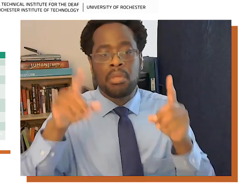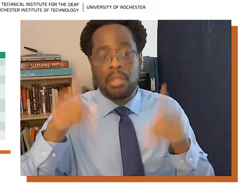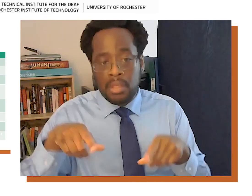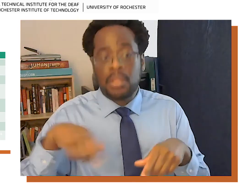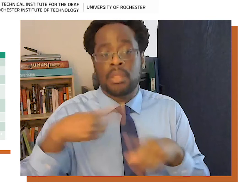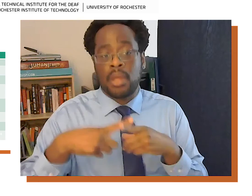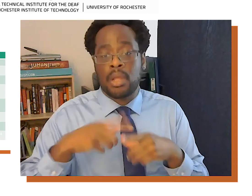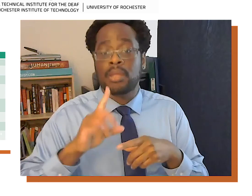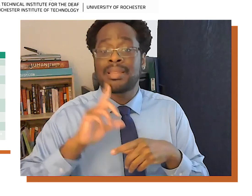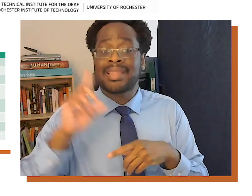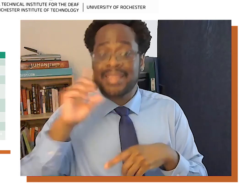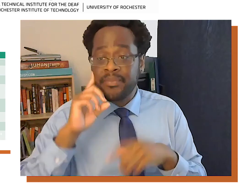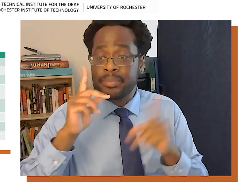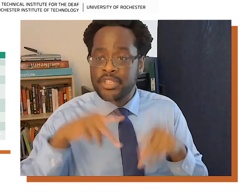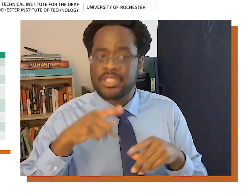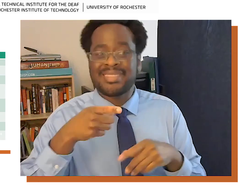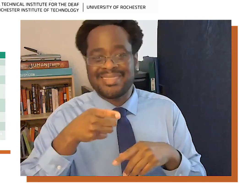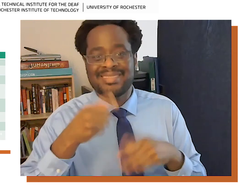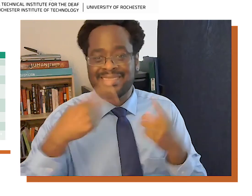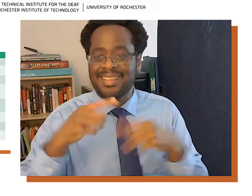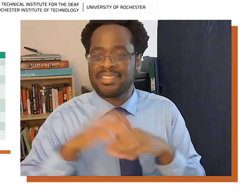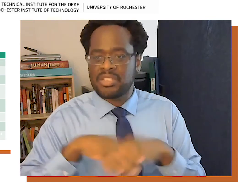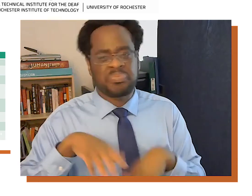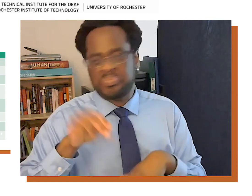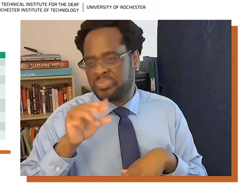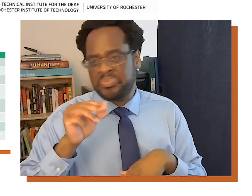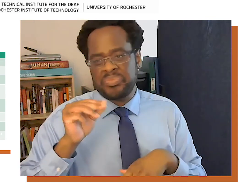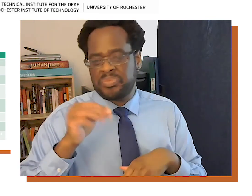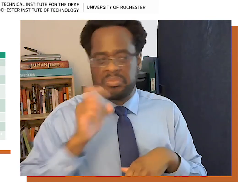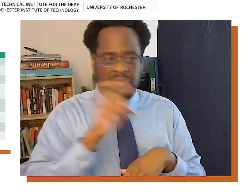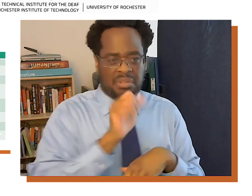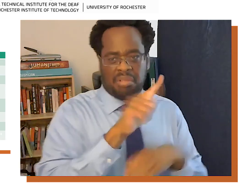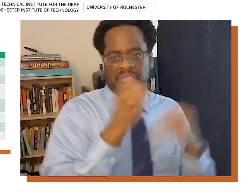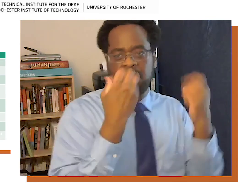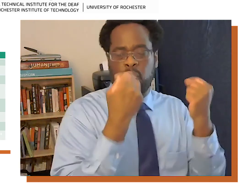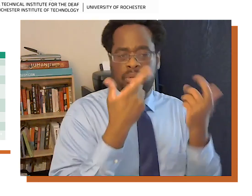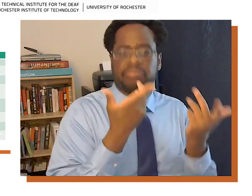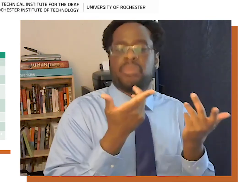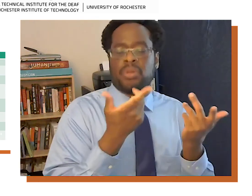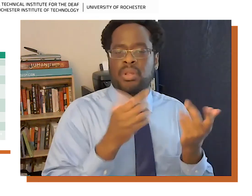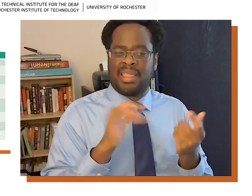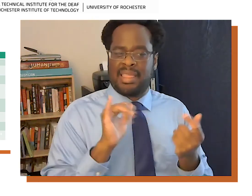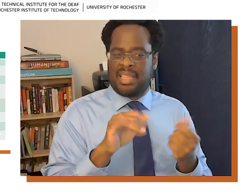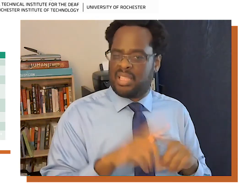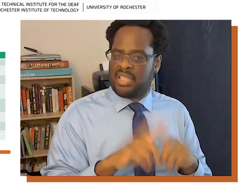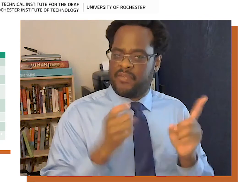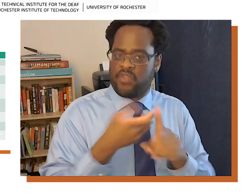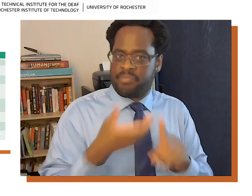there was a higher percentage of disagreement on the Signed English and what was Signed English or not.